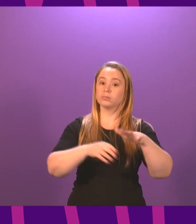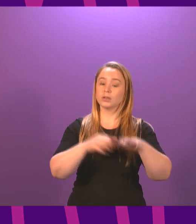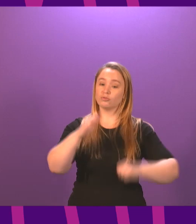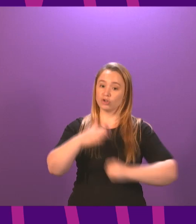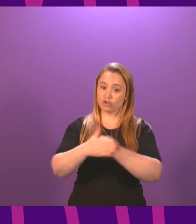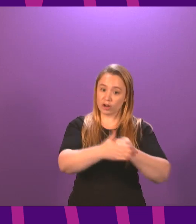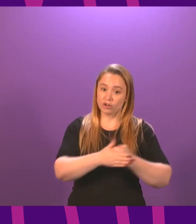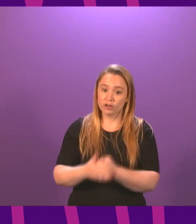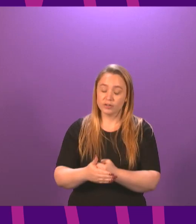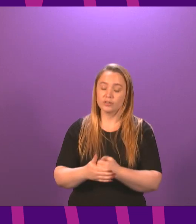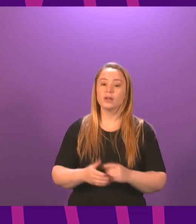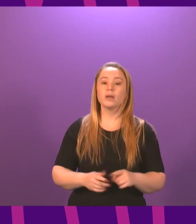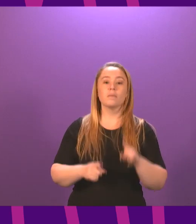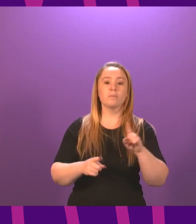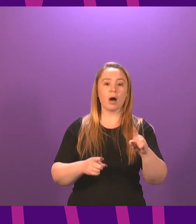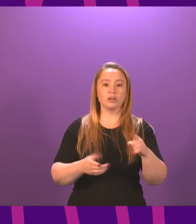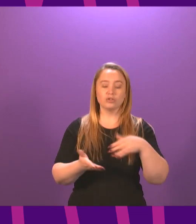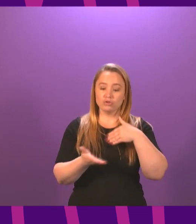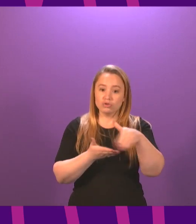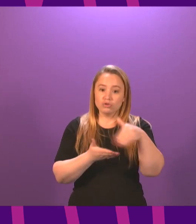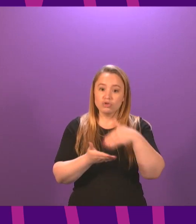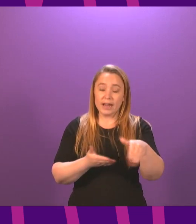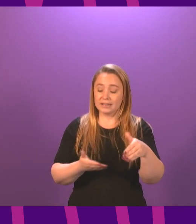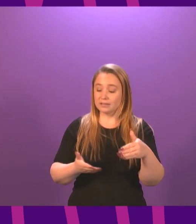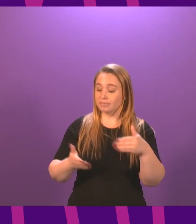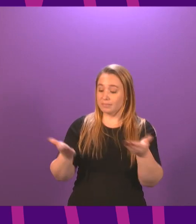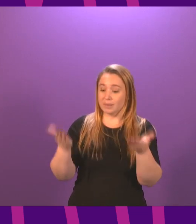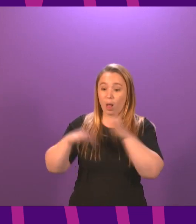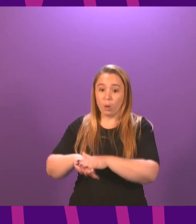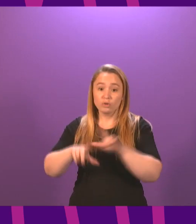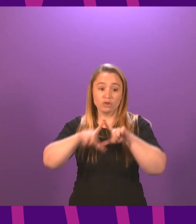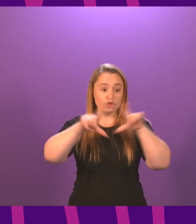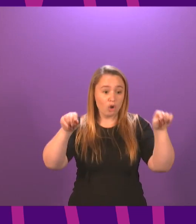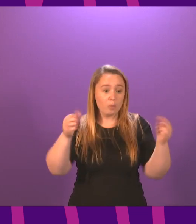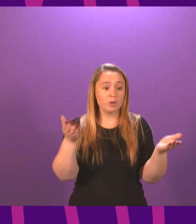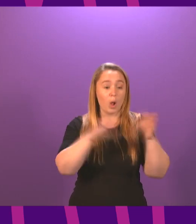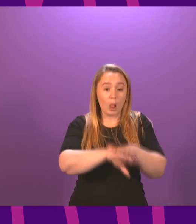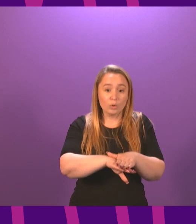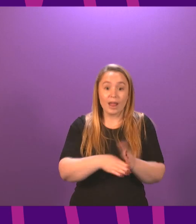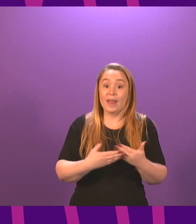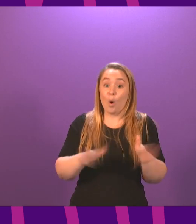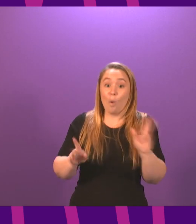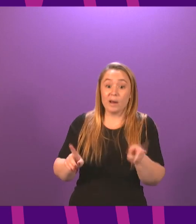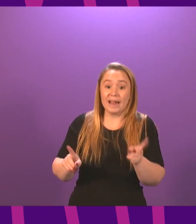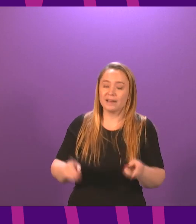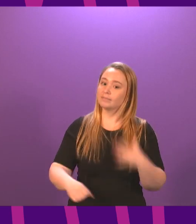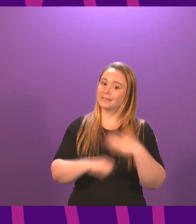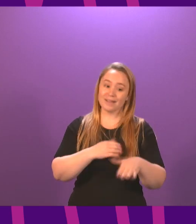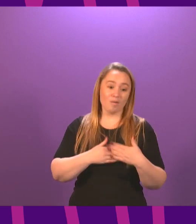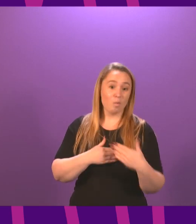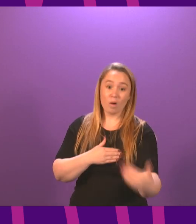the Government’s guidelines, which resulted in their trade being limited or their doors being shut completely. Sadly, some might never reopen.